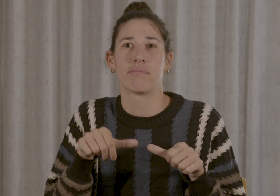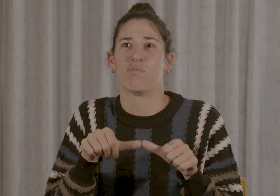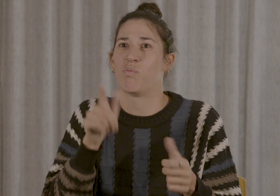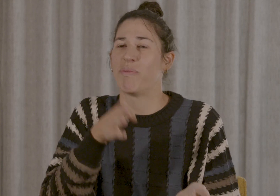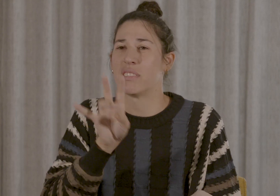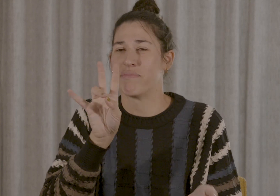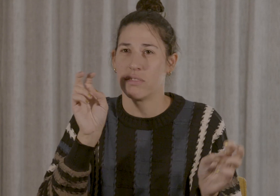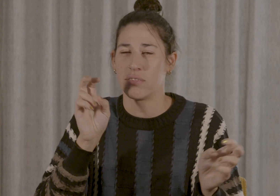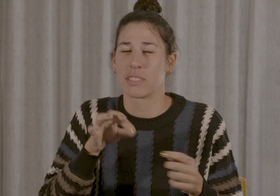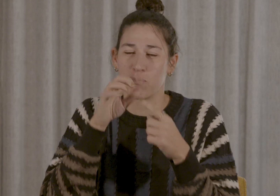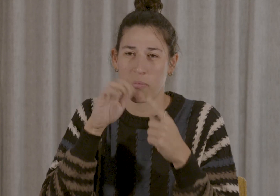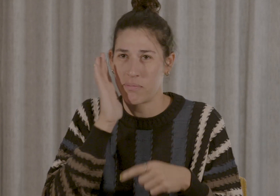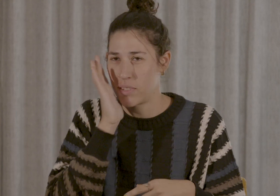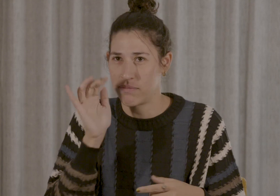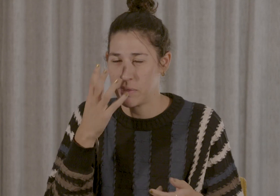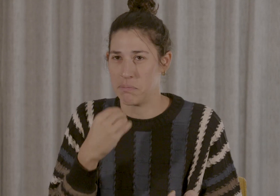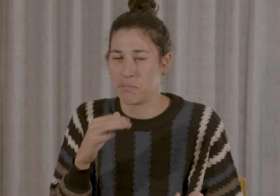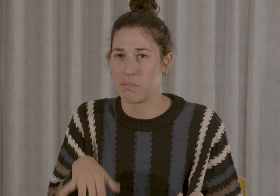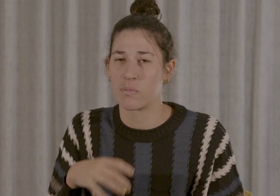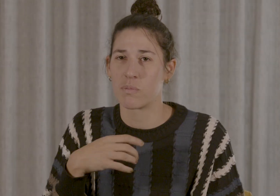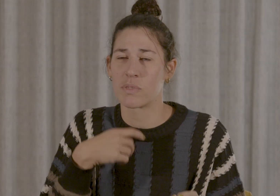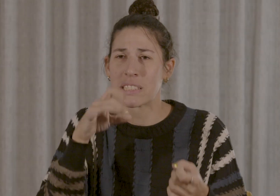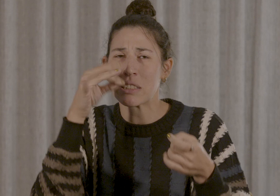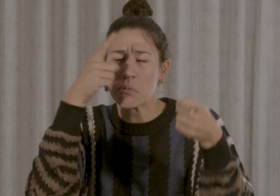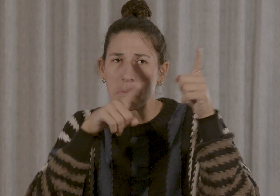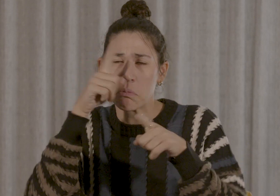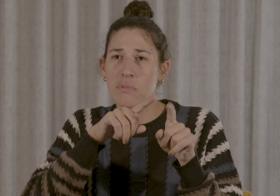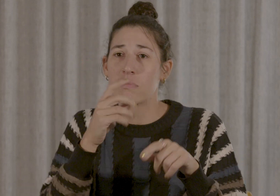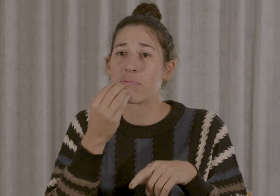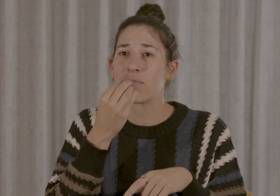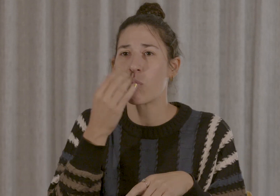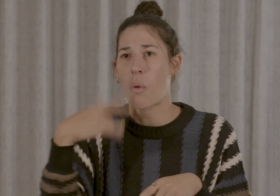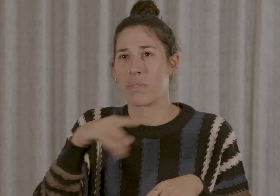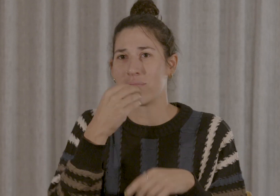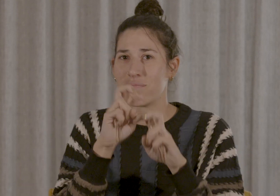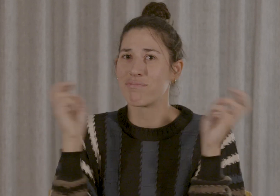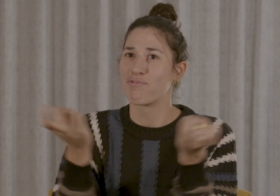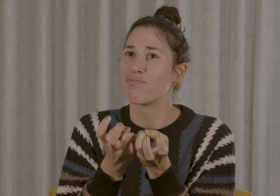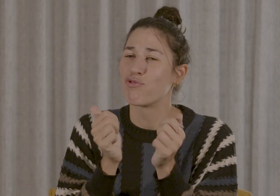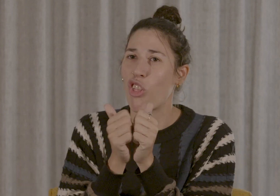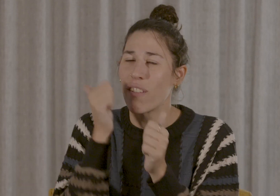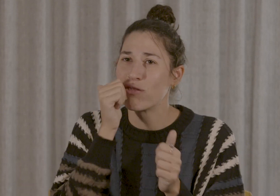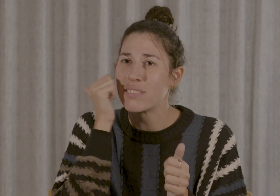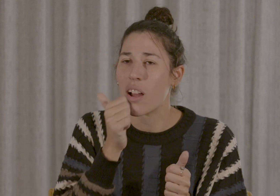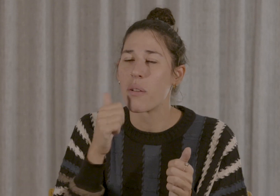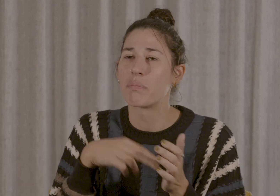It was literally 24/7, except when we were sleeping. The interpreters made arrangements to alternate during meal times.